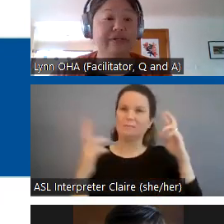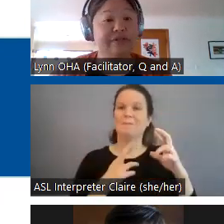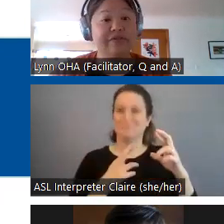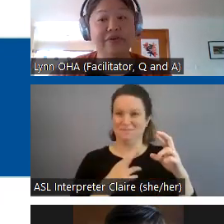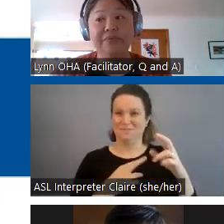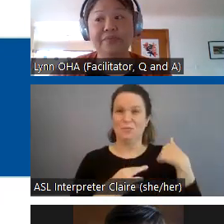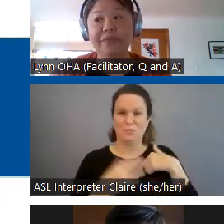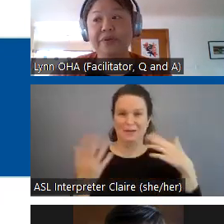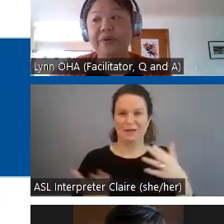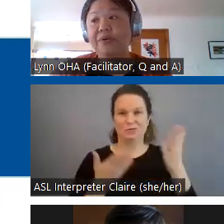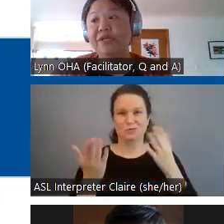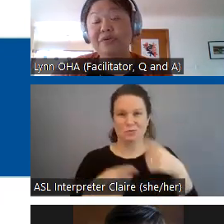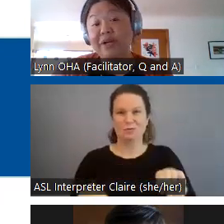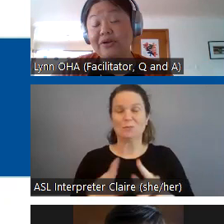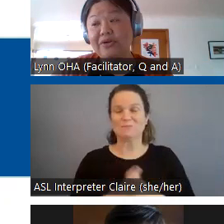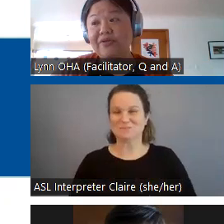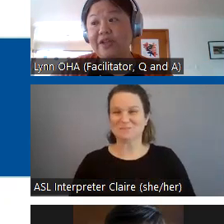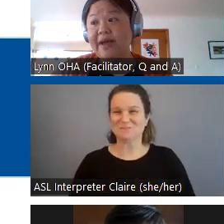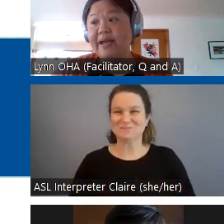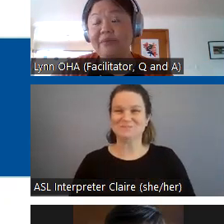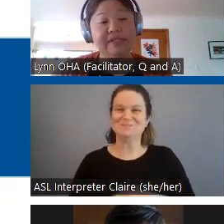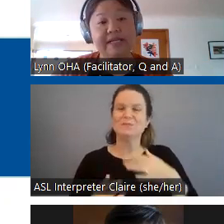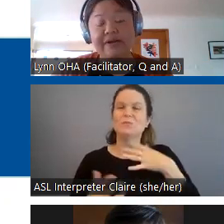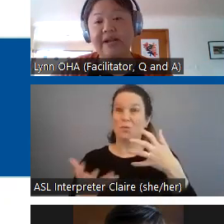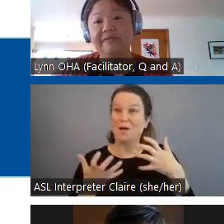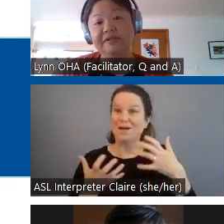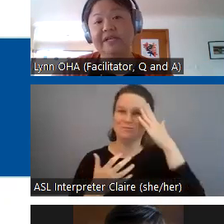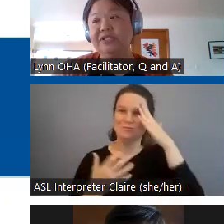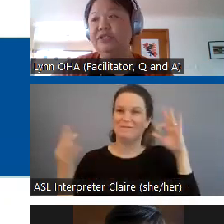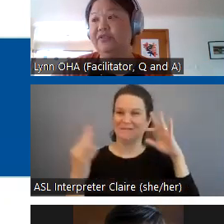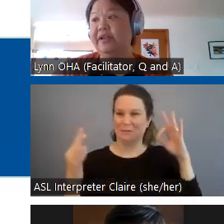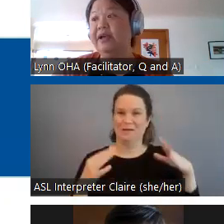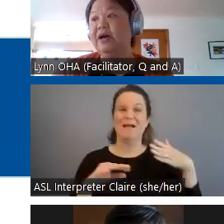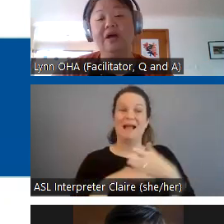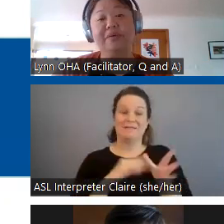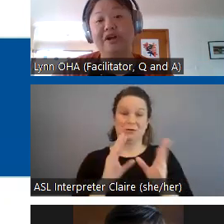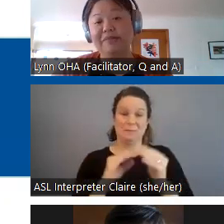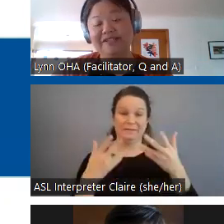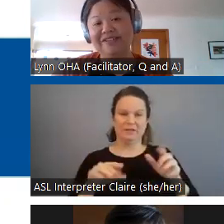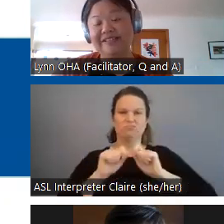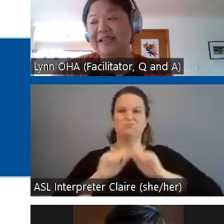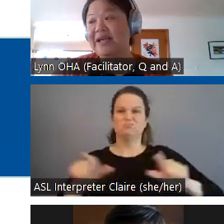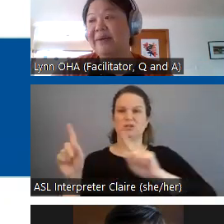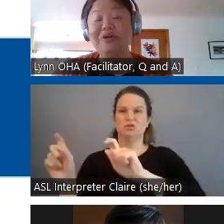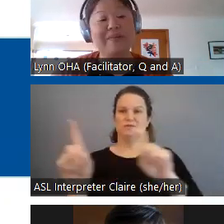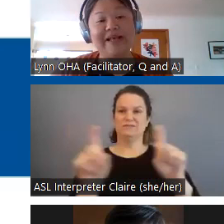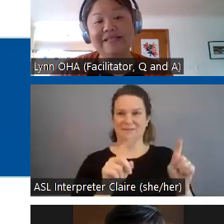here to serve you. We do want to hear your feedback and we'll send out an after-session survey